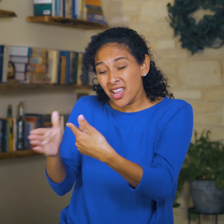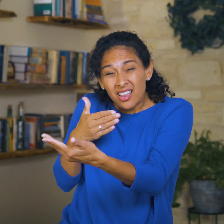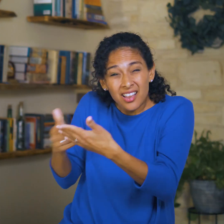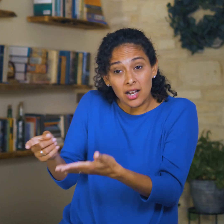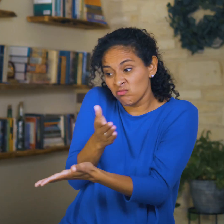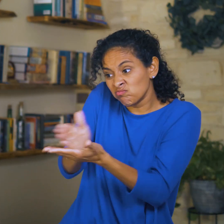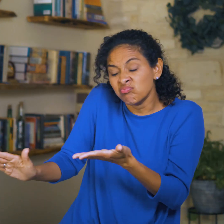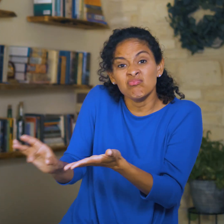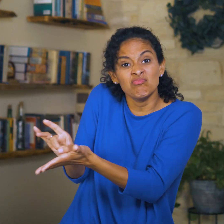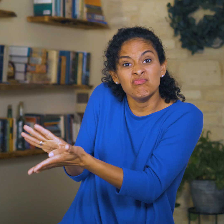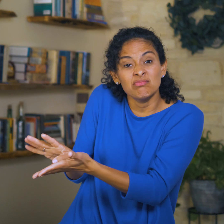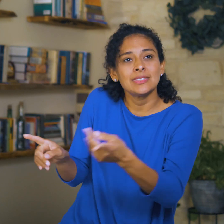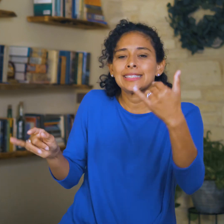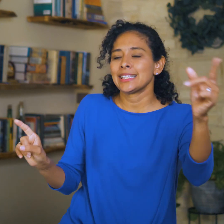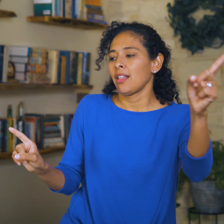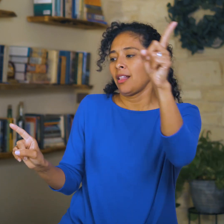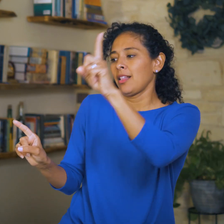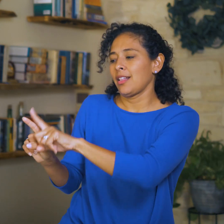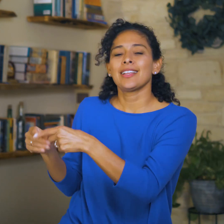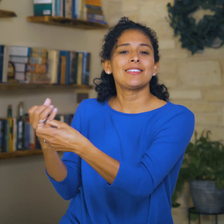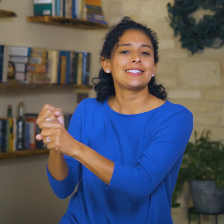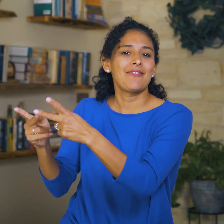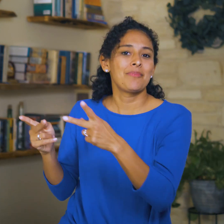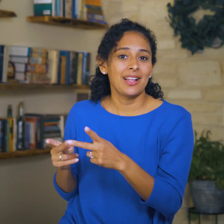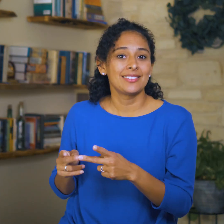Even in exile, He’s our sanctuary.